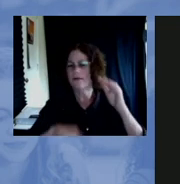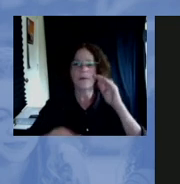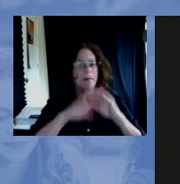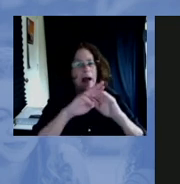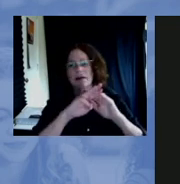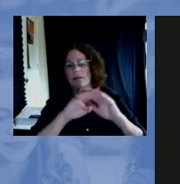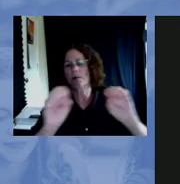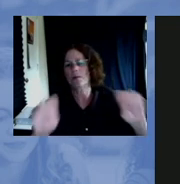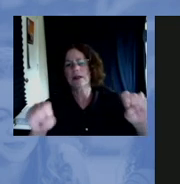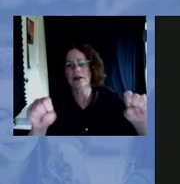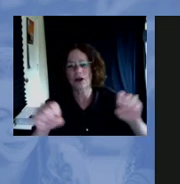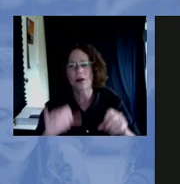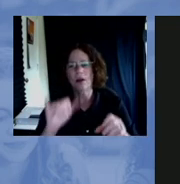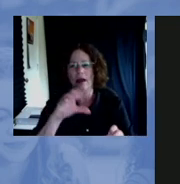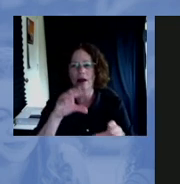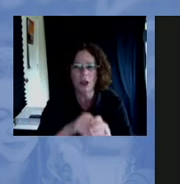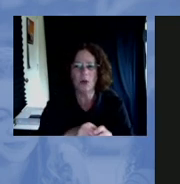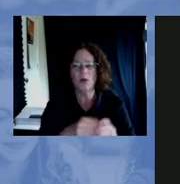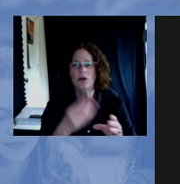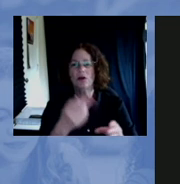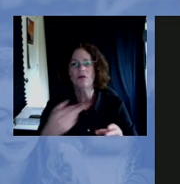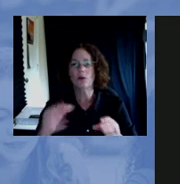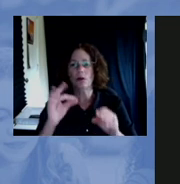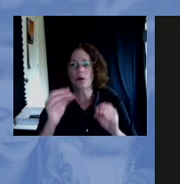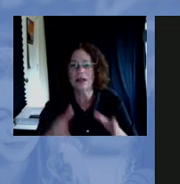AND THAT INCLUDES THE RESOURCES OF THE TEACHER, THAT INCLUDES THE ENVIRONMENT, THAT INCLUDES